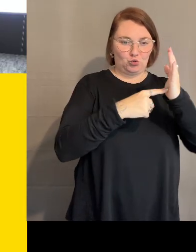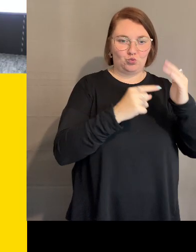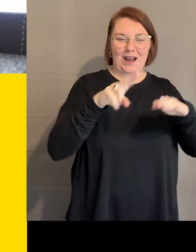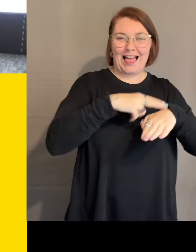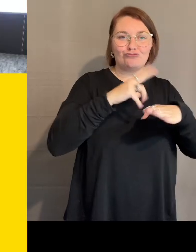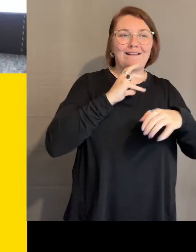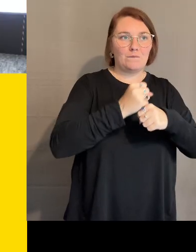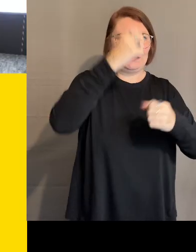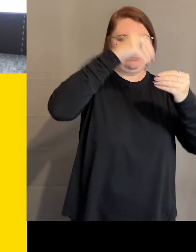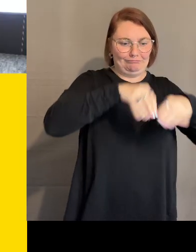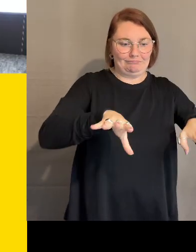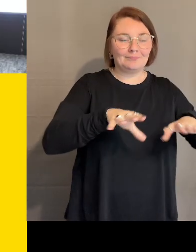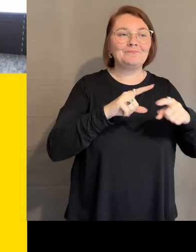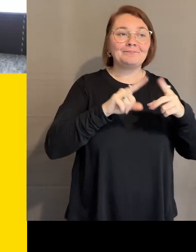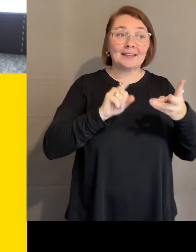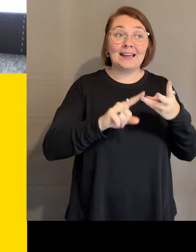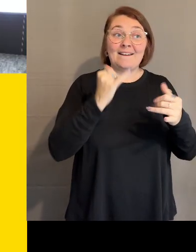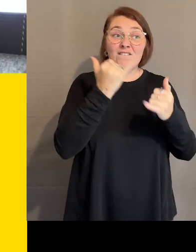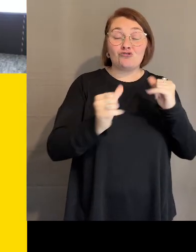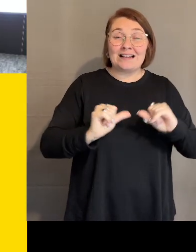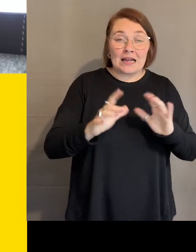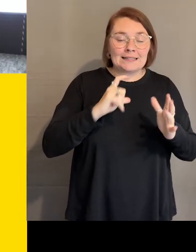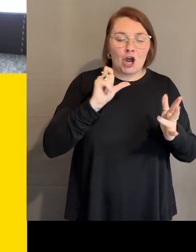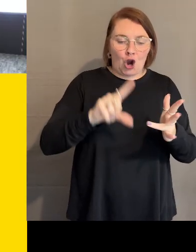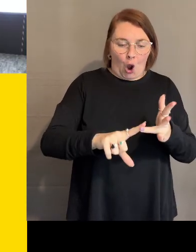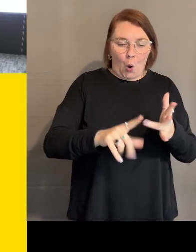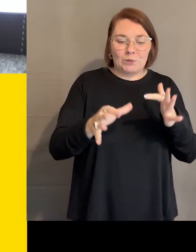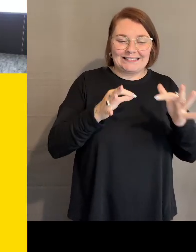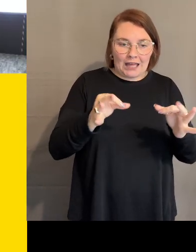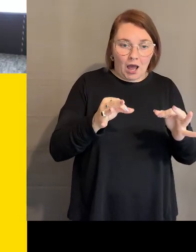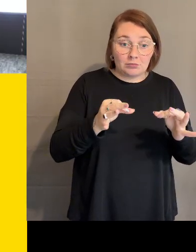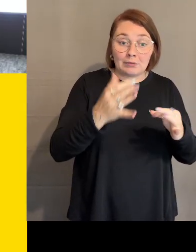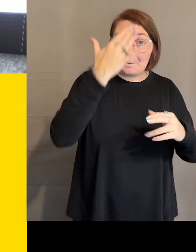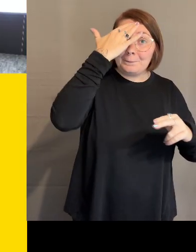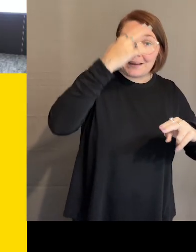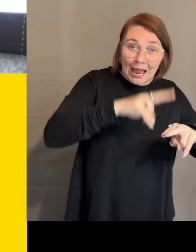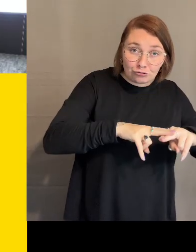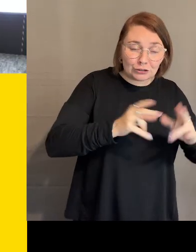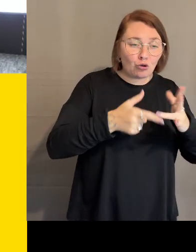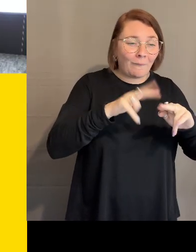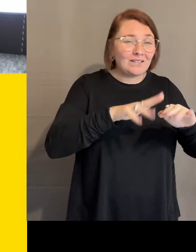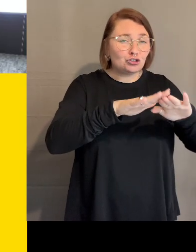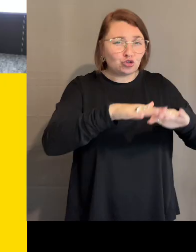People were really clear it needed to be co-designed, so that's with parents of kids.